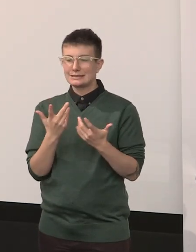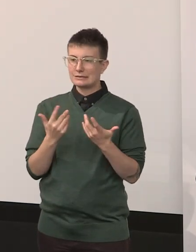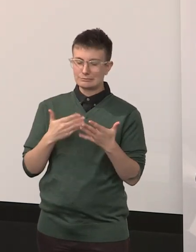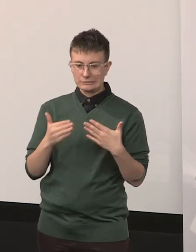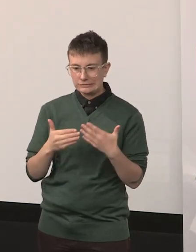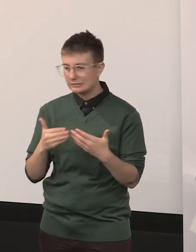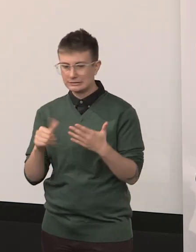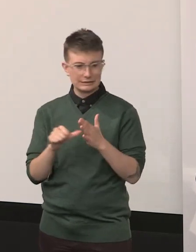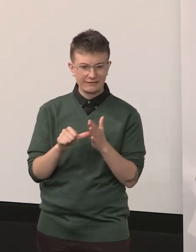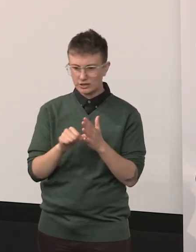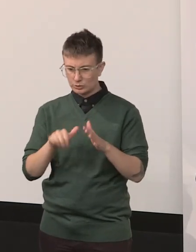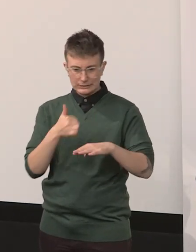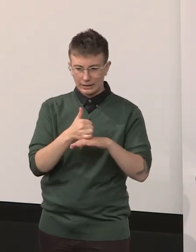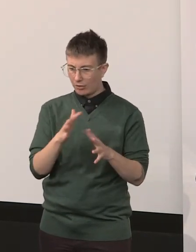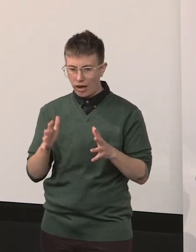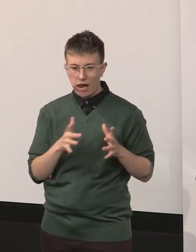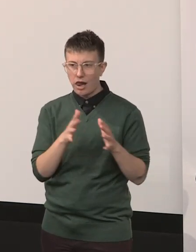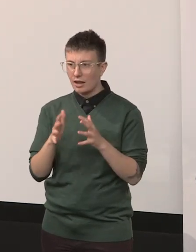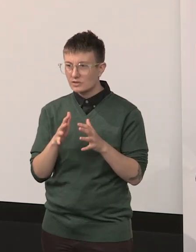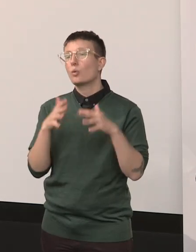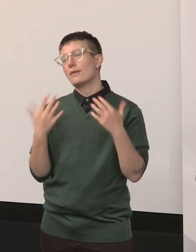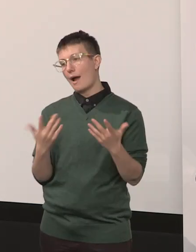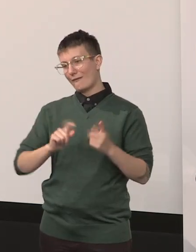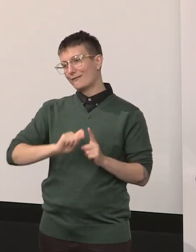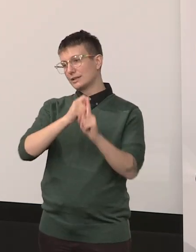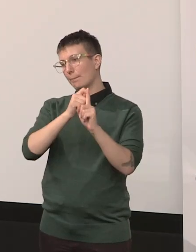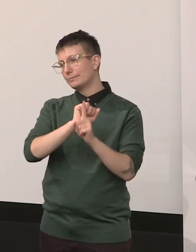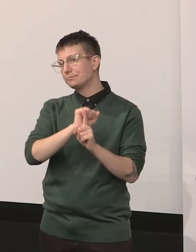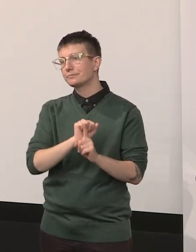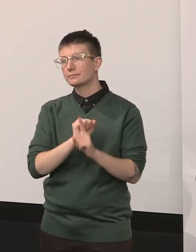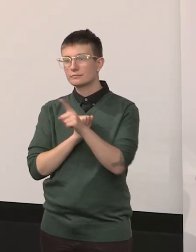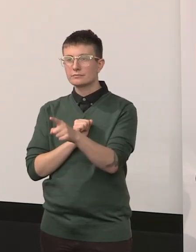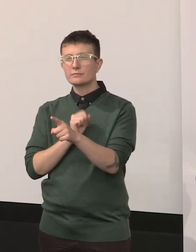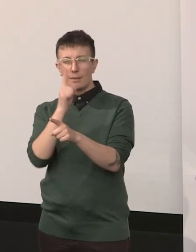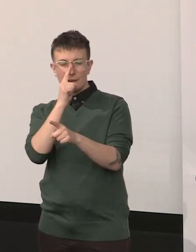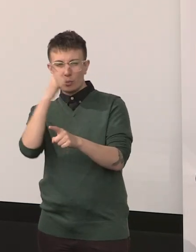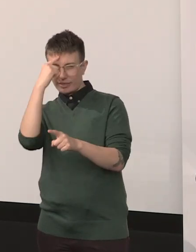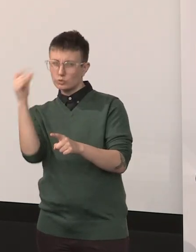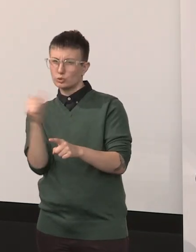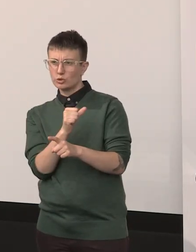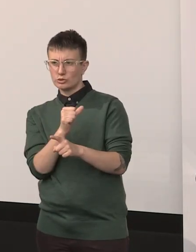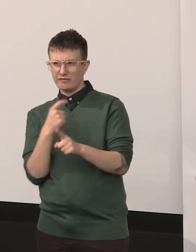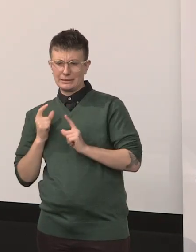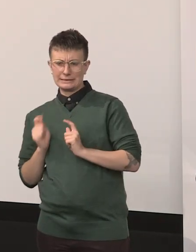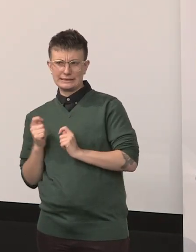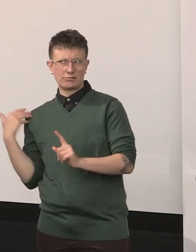precaution. It was taking longer to roll out than I expected, and that is what